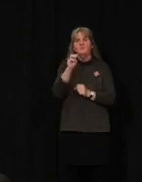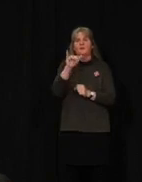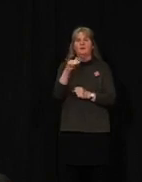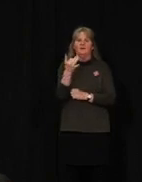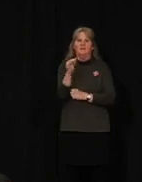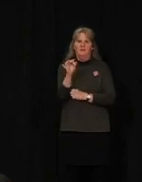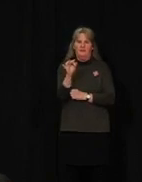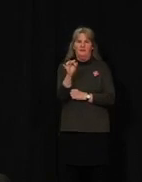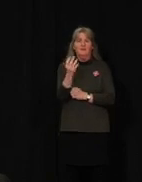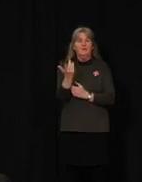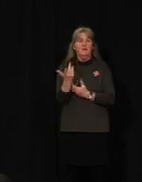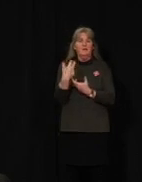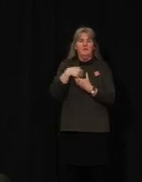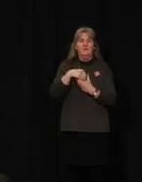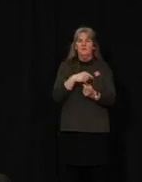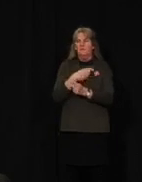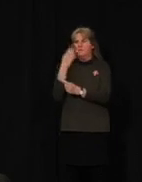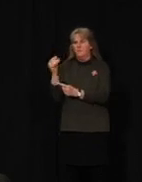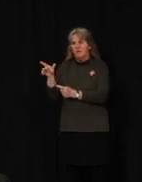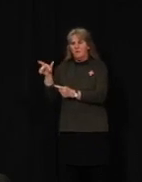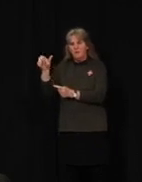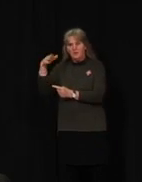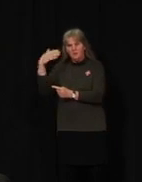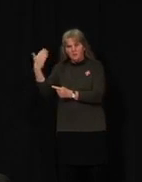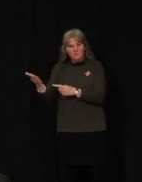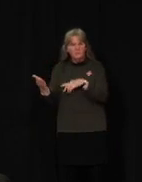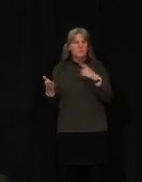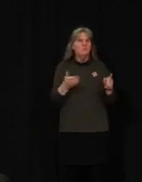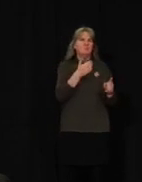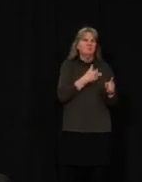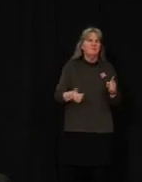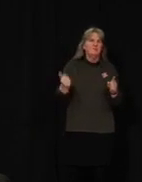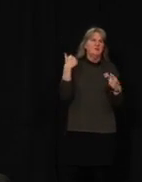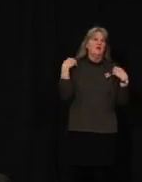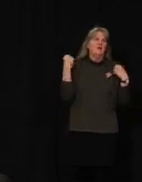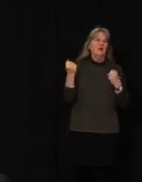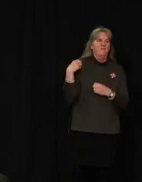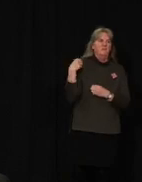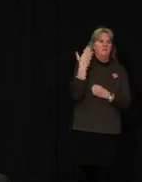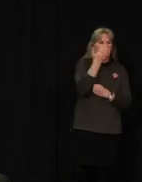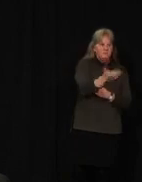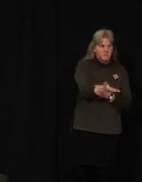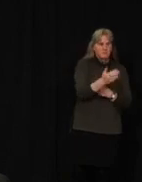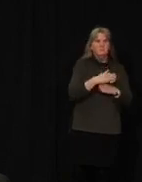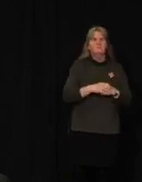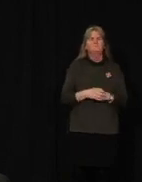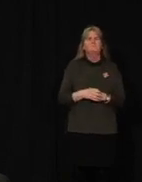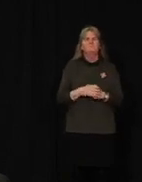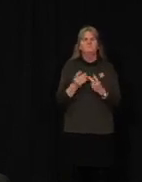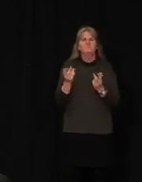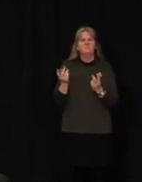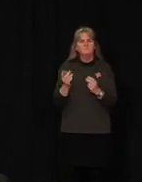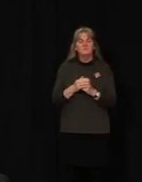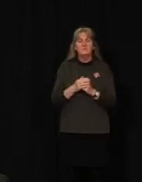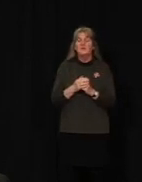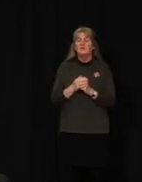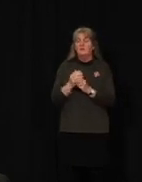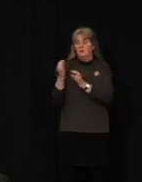Tuesday, May 19th. We are joined by Yukon Premier Sandy Silver and Yukon Chief Medical Officer of health, Dr Brendan Hanley.